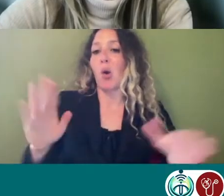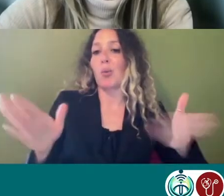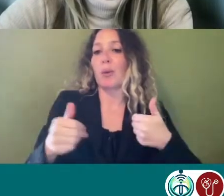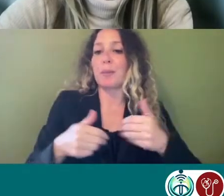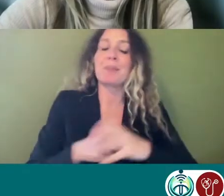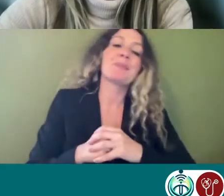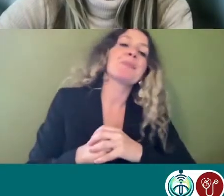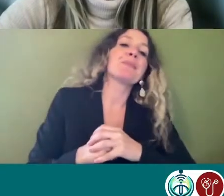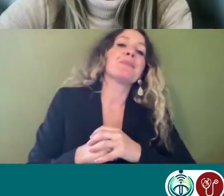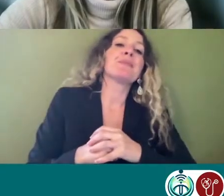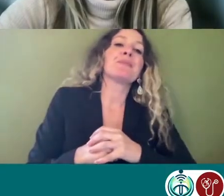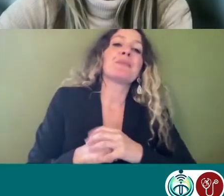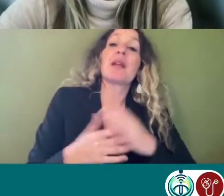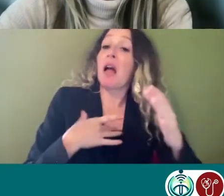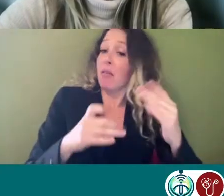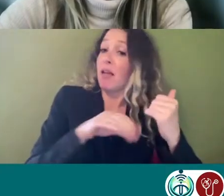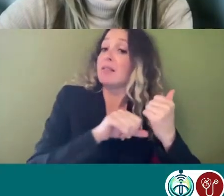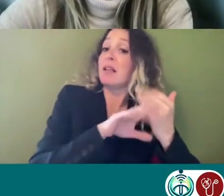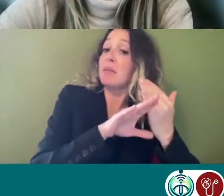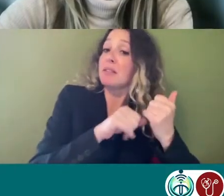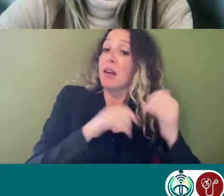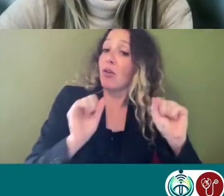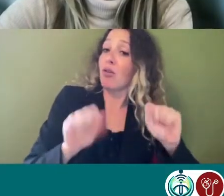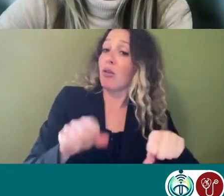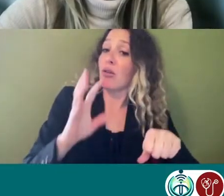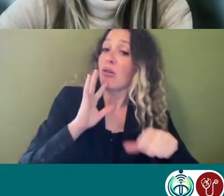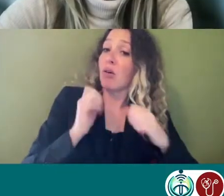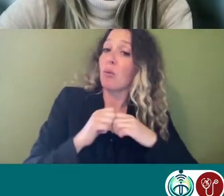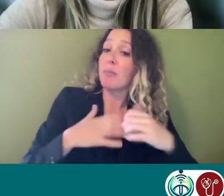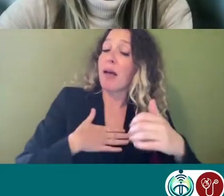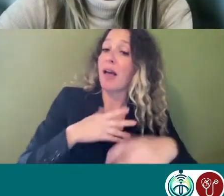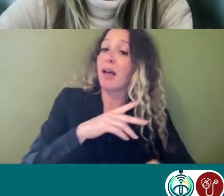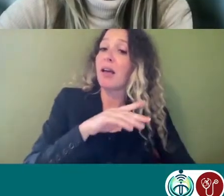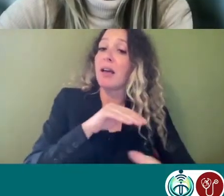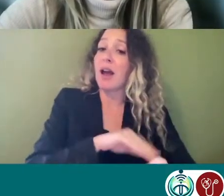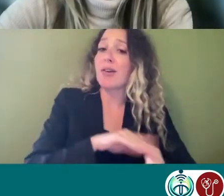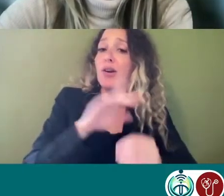I like to telemedicine because then I could talk to my doctor about more personal stuff because I